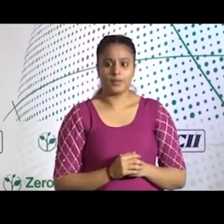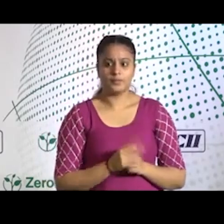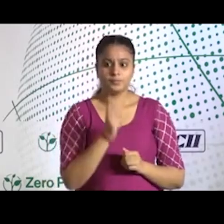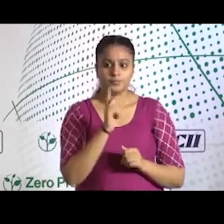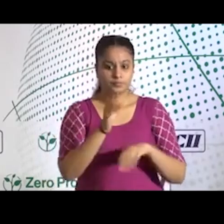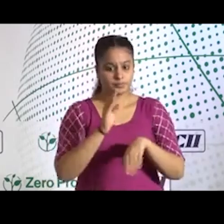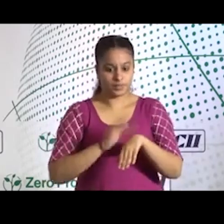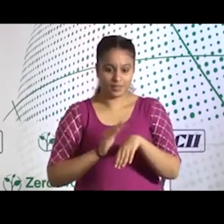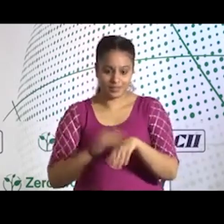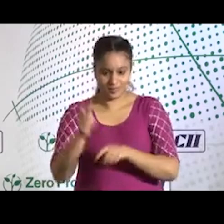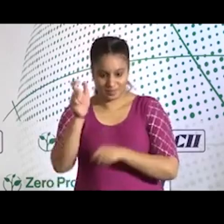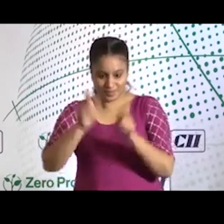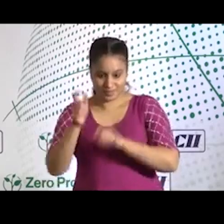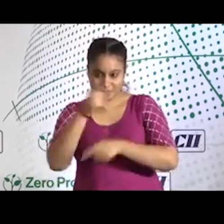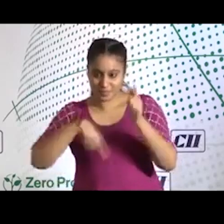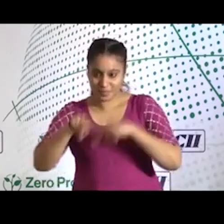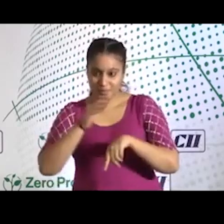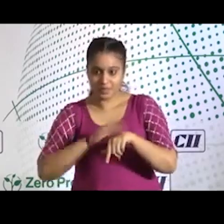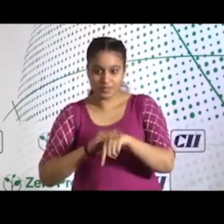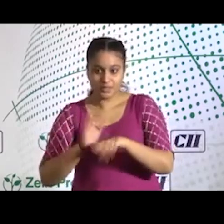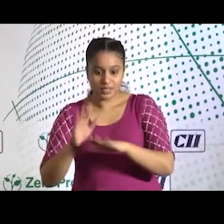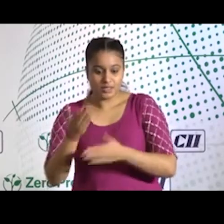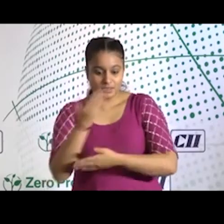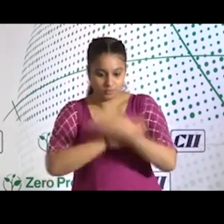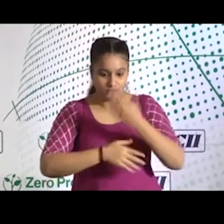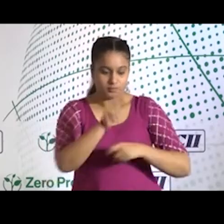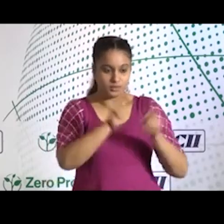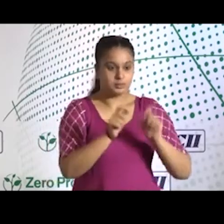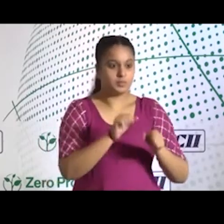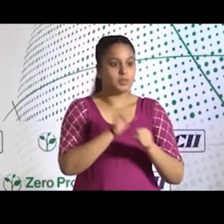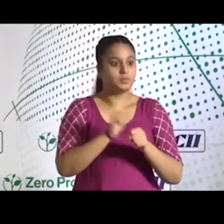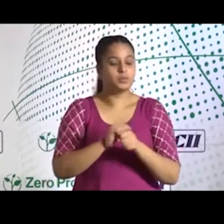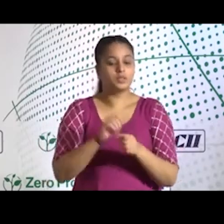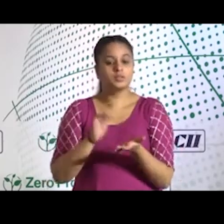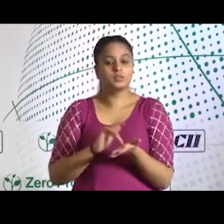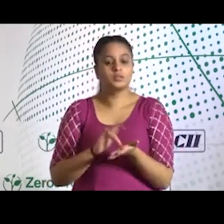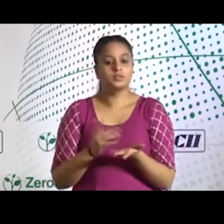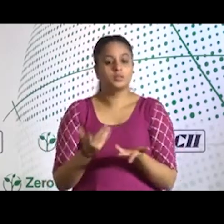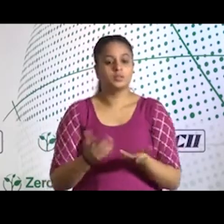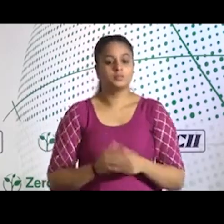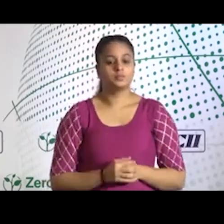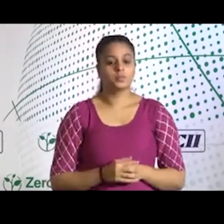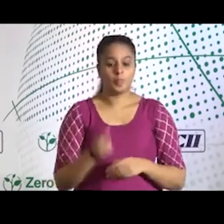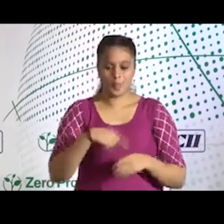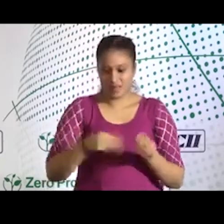for everybody with disability happening at the workplace. And another in and around us.